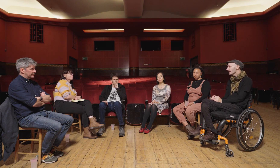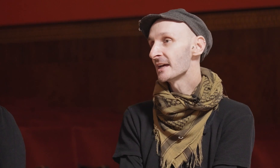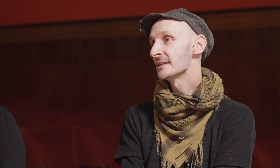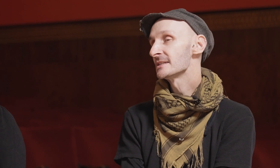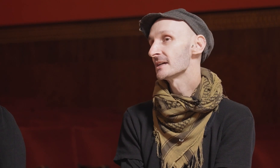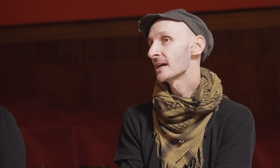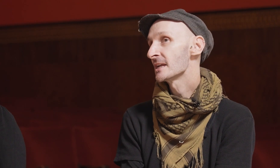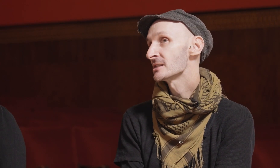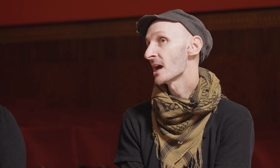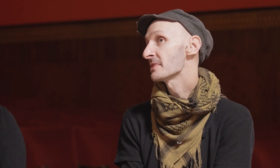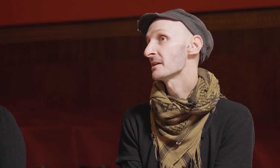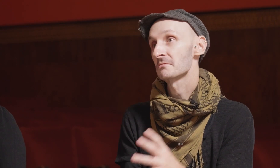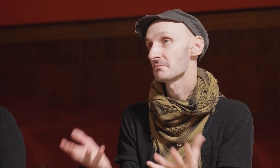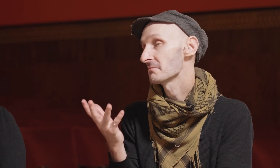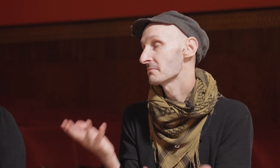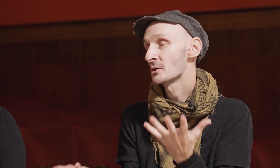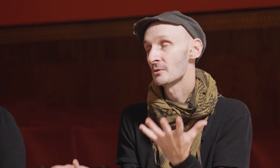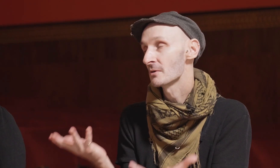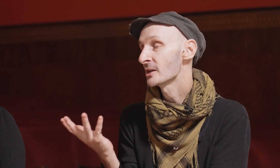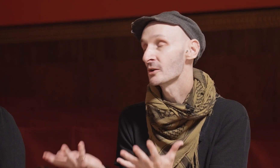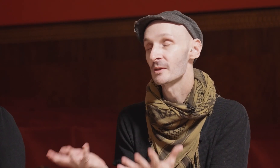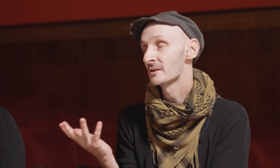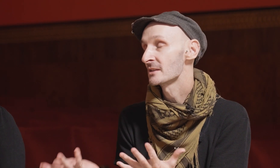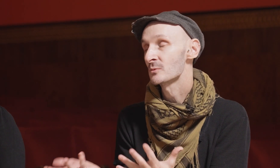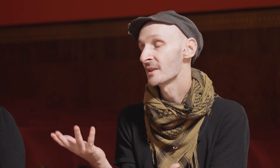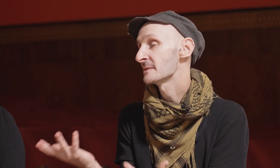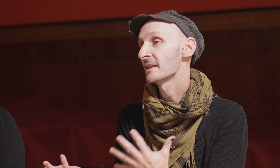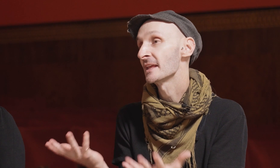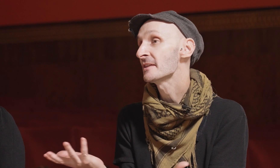I don't know whether there's one that's better than the other.